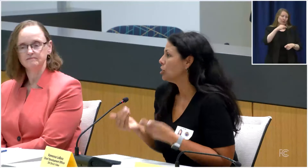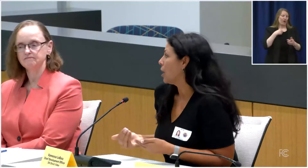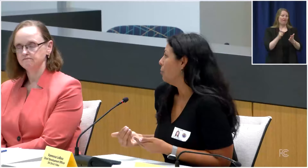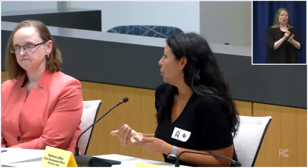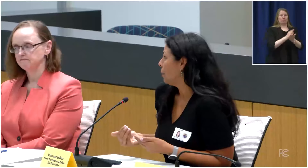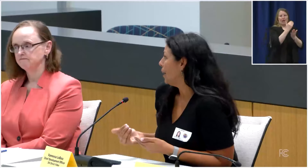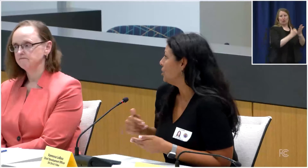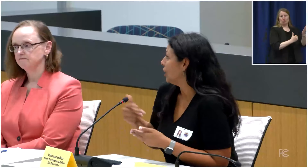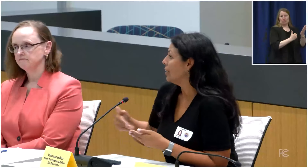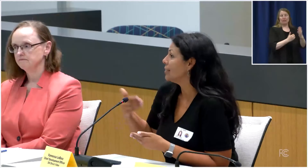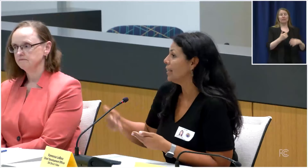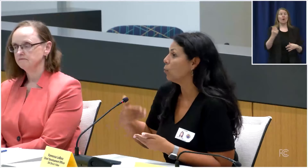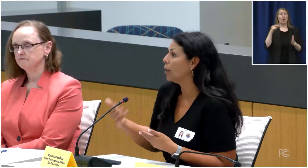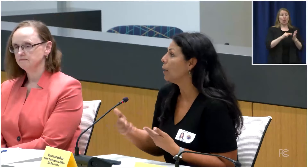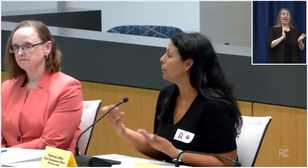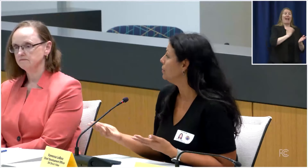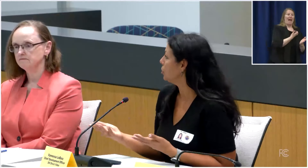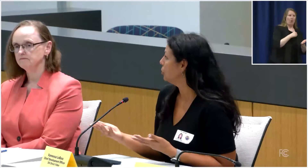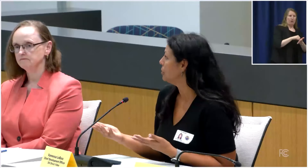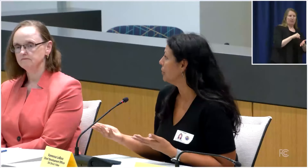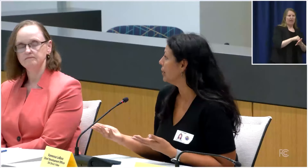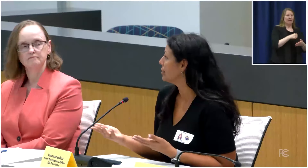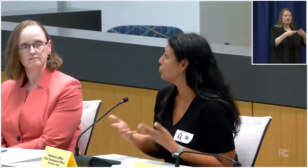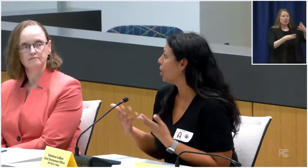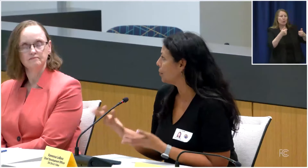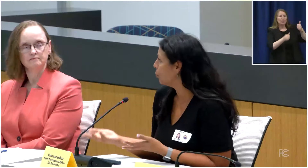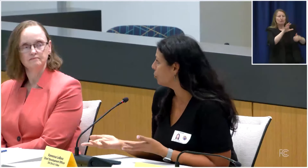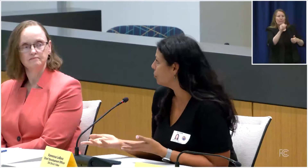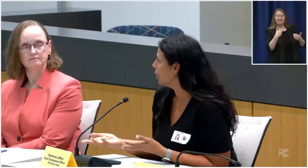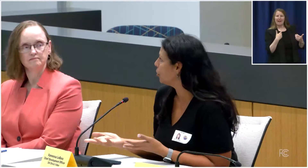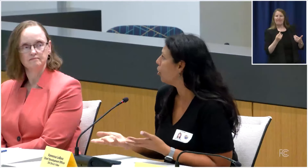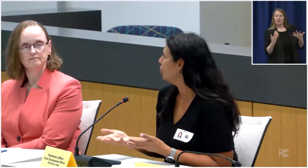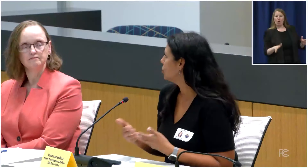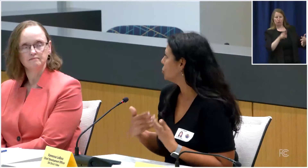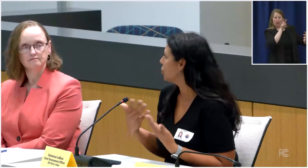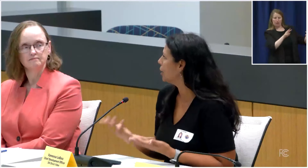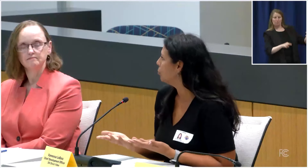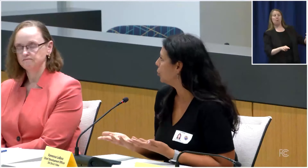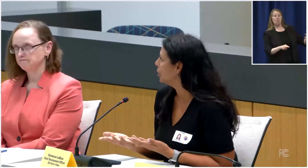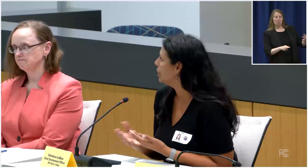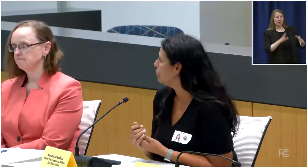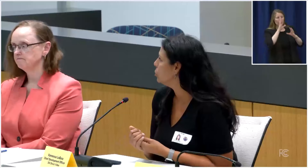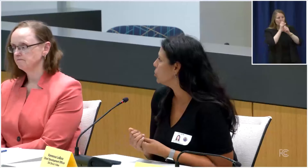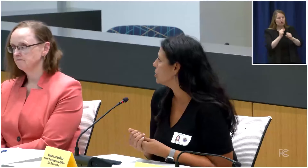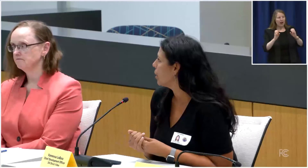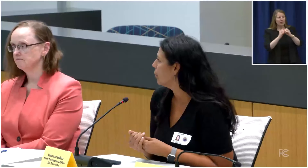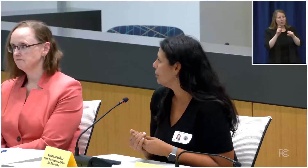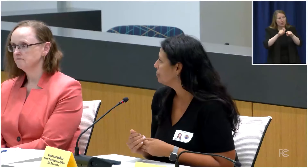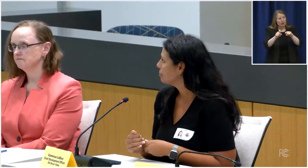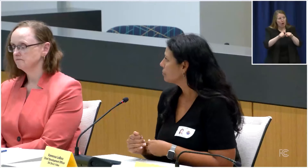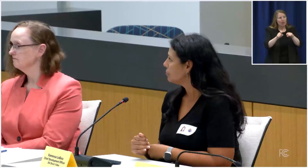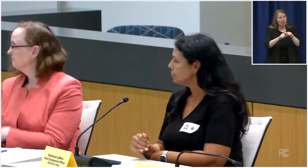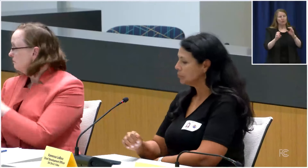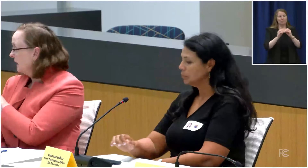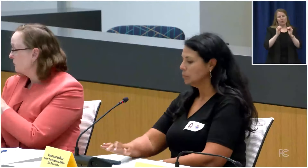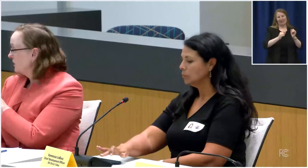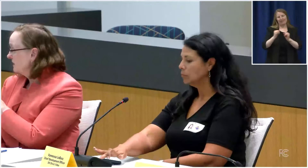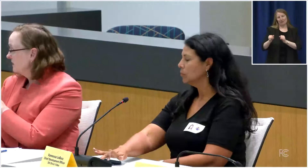IF WE COME UP WITH THAT, THAT'S WONDERFUL. BUT UNTIL THEN, WE HAVE A DIRECTORY SO PEOPLE CAN JUST COME TO OUR PAGE AND SEE